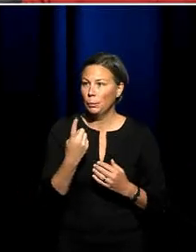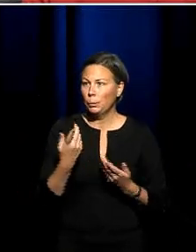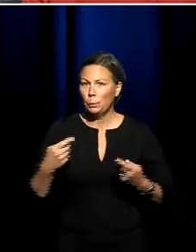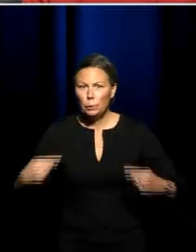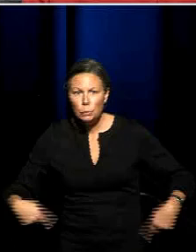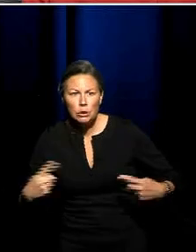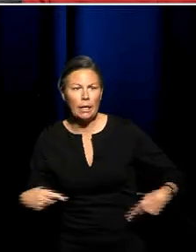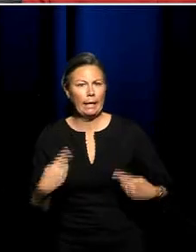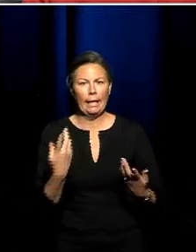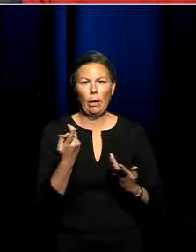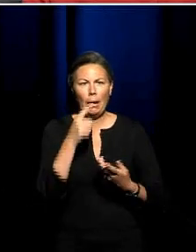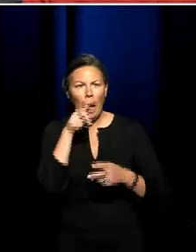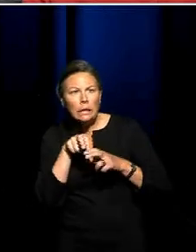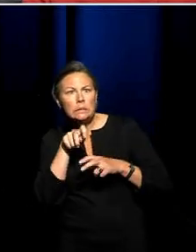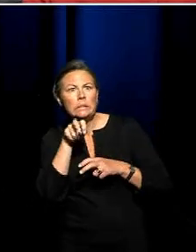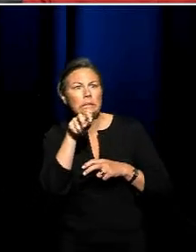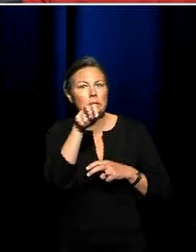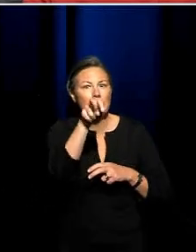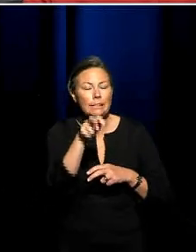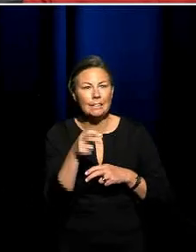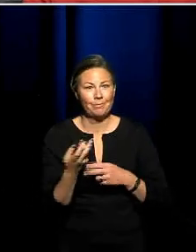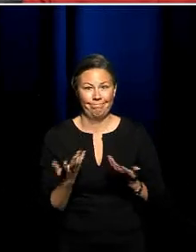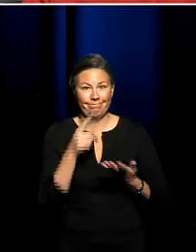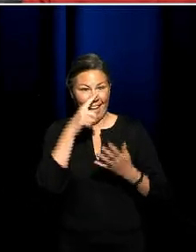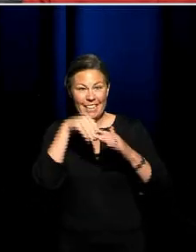climb a rather formidable staircase. There was an